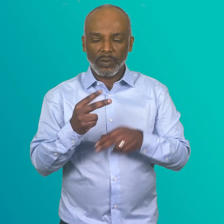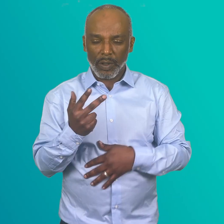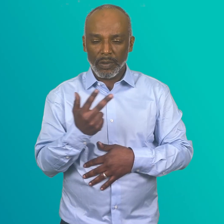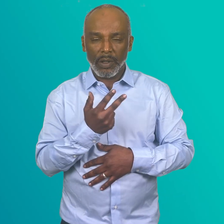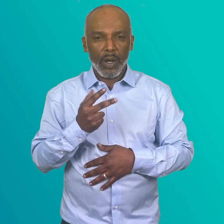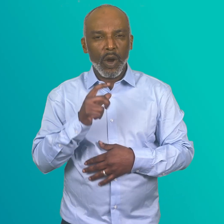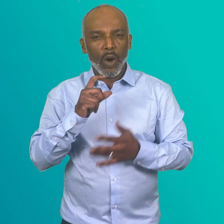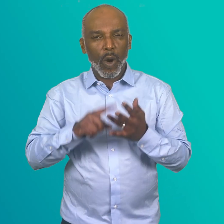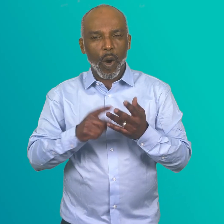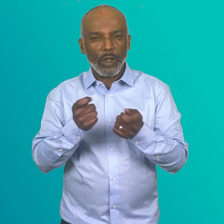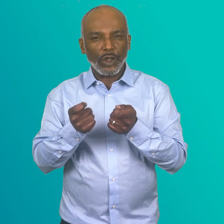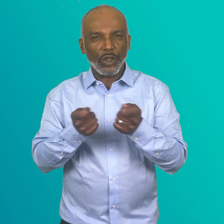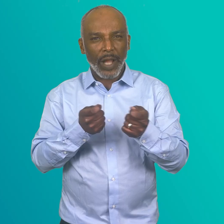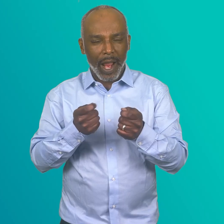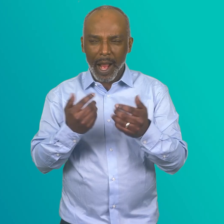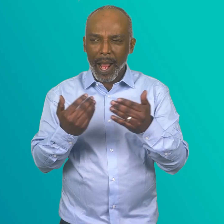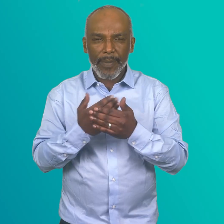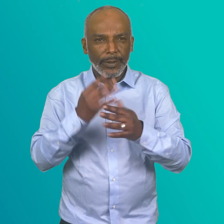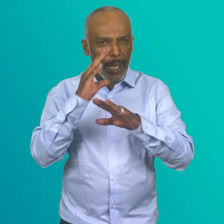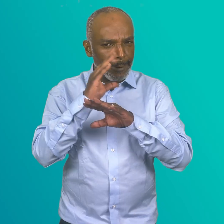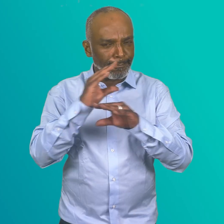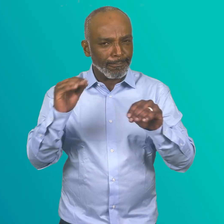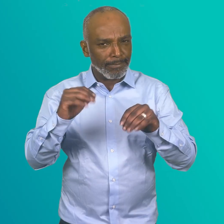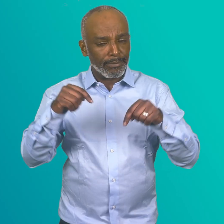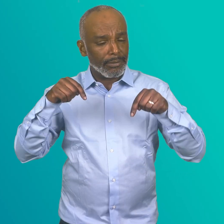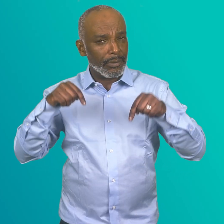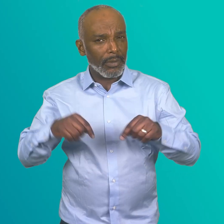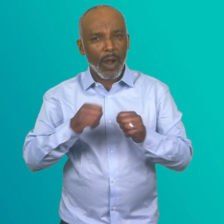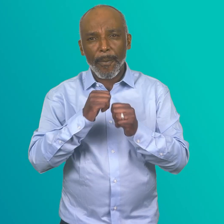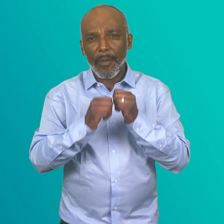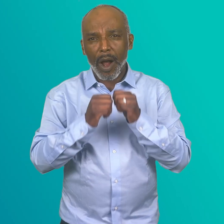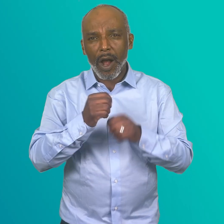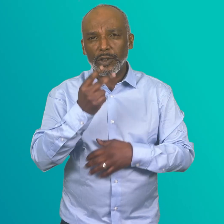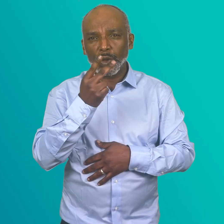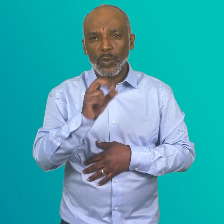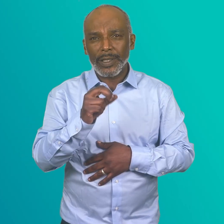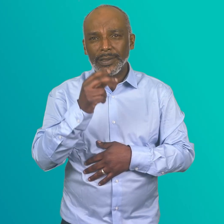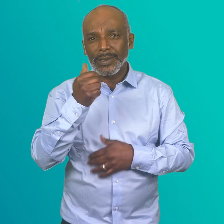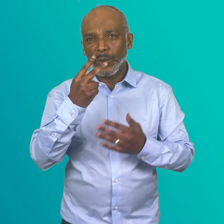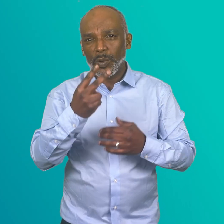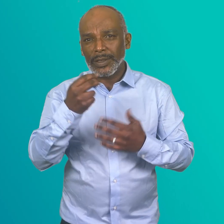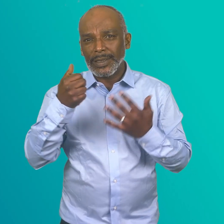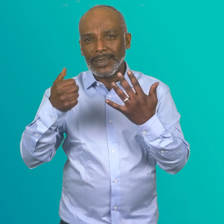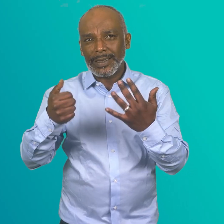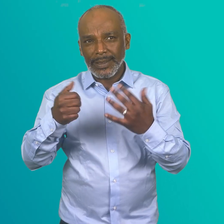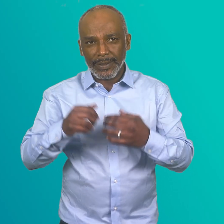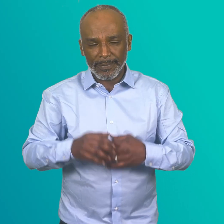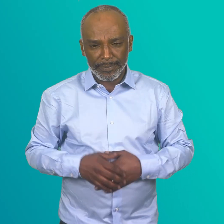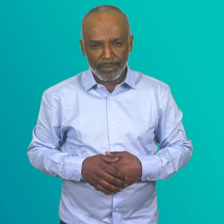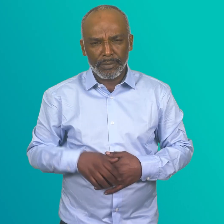Co-Chair Update, March 2026